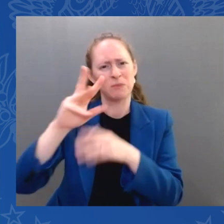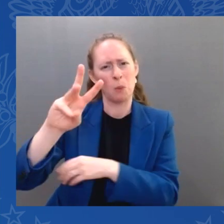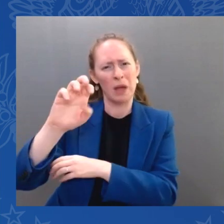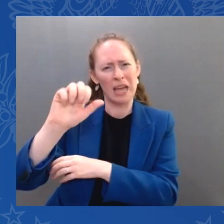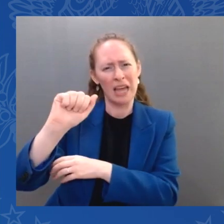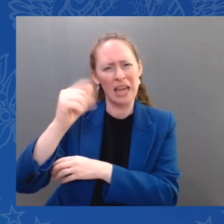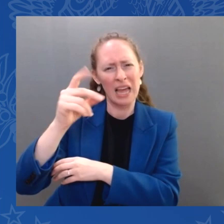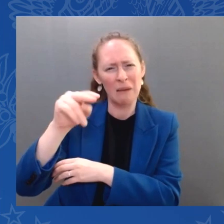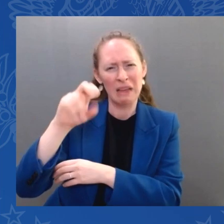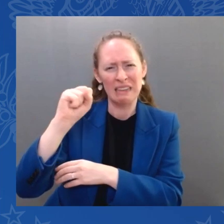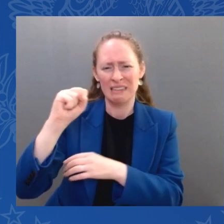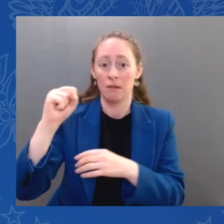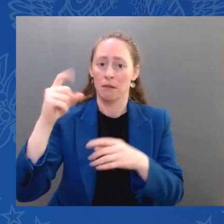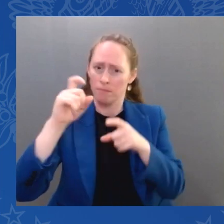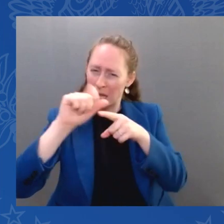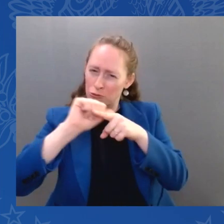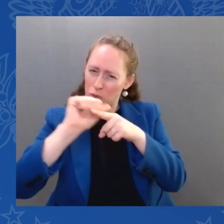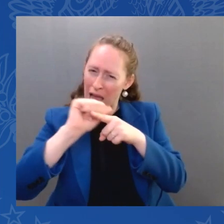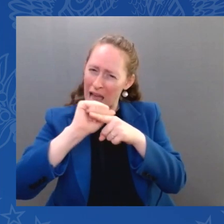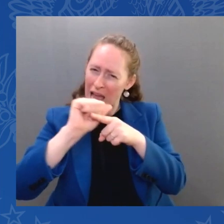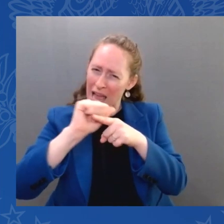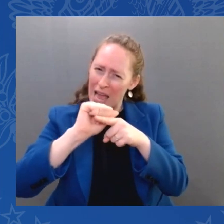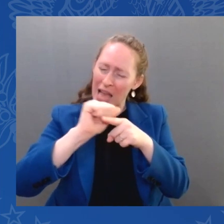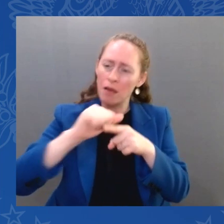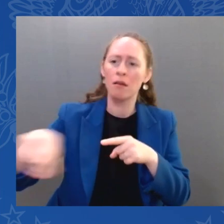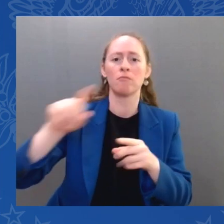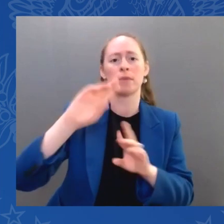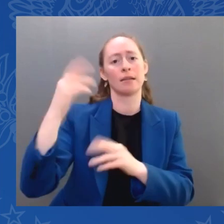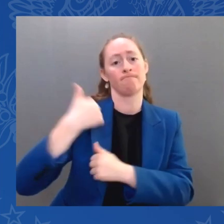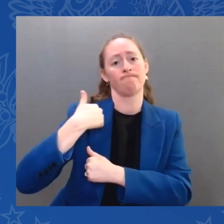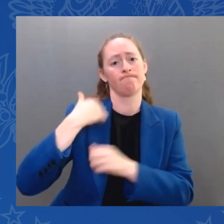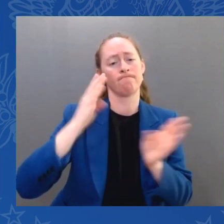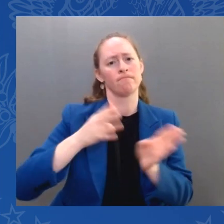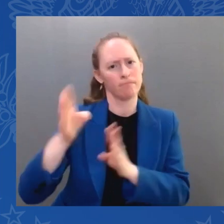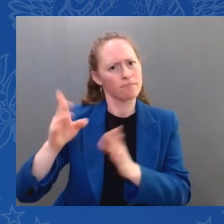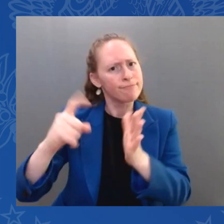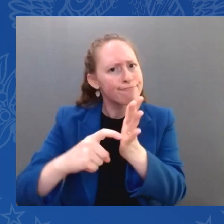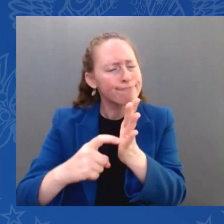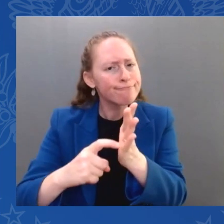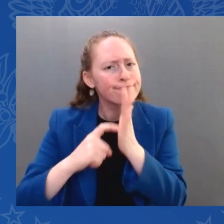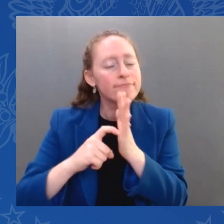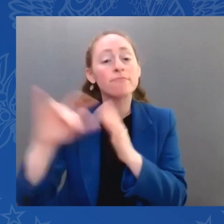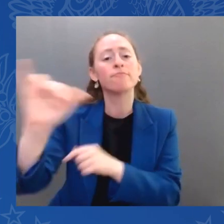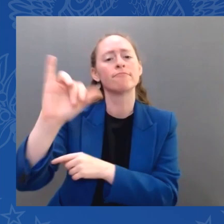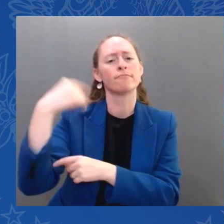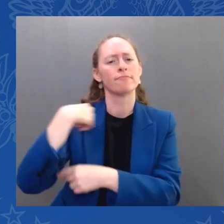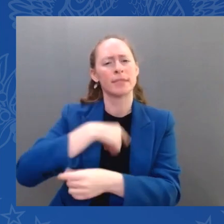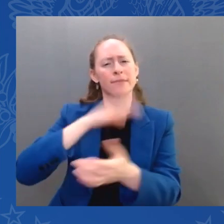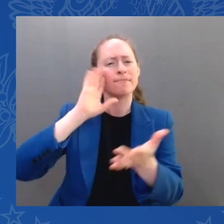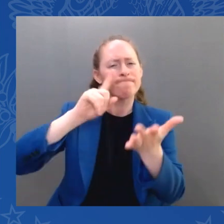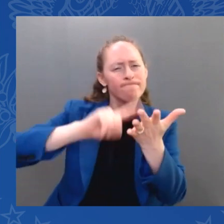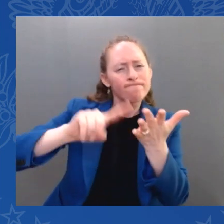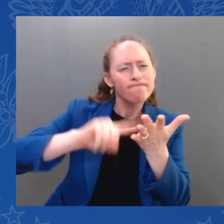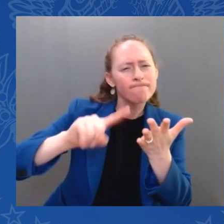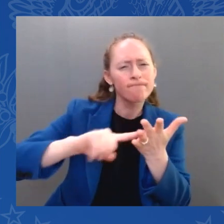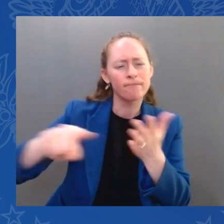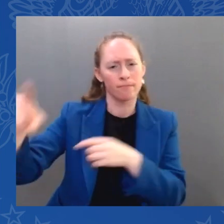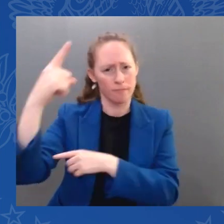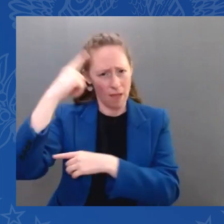We require extensive background checks on them and mental health assessments on them. We require that they learn how to lock up and store